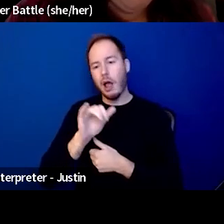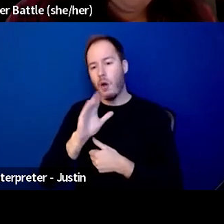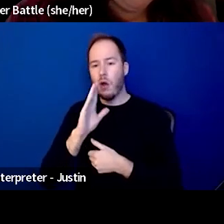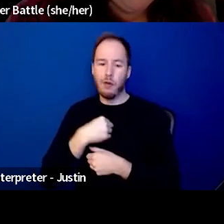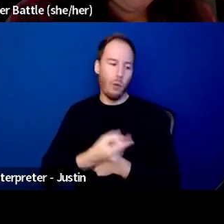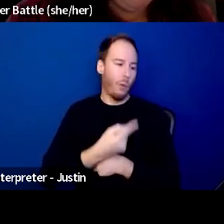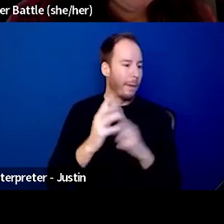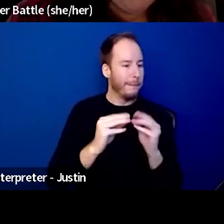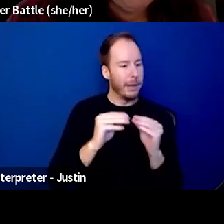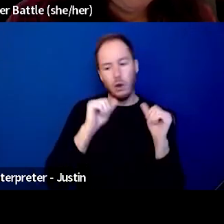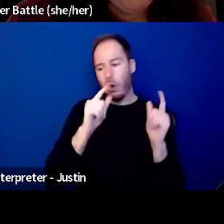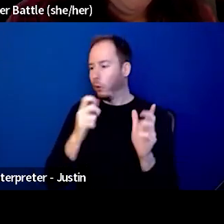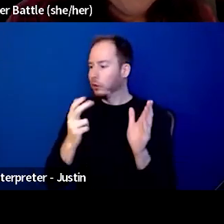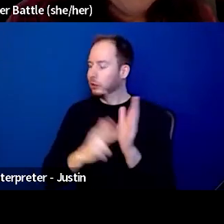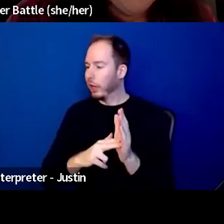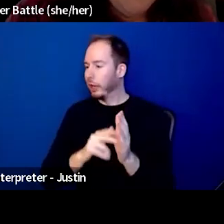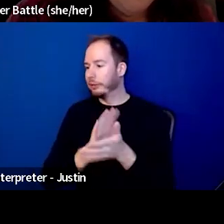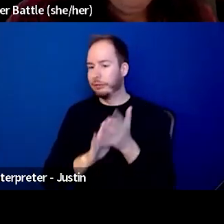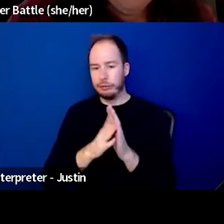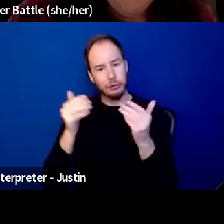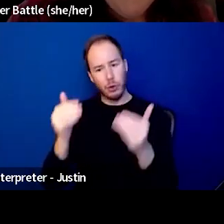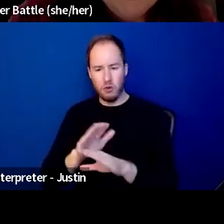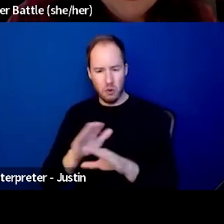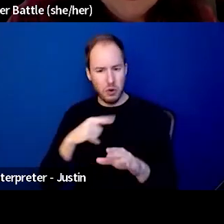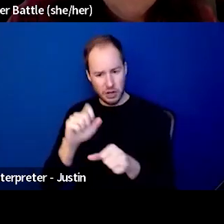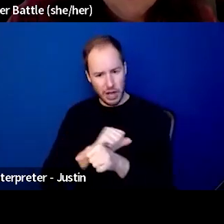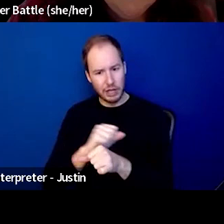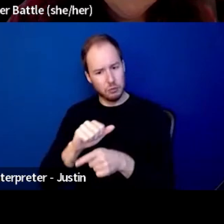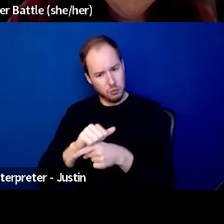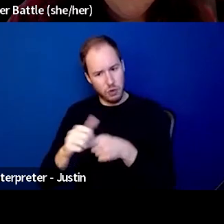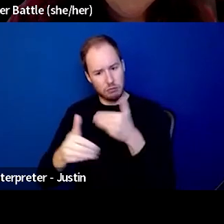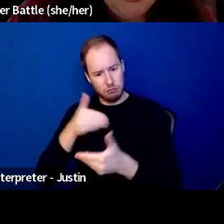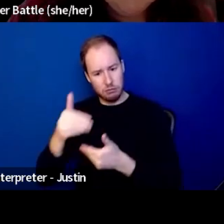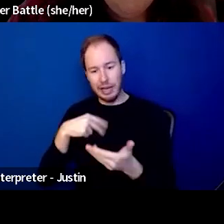and everybody signed up and said, "Let's go for it." You know, I see down here too, Melanie asked